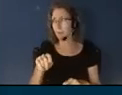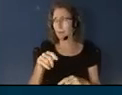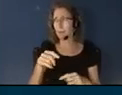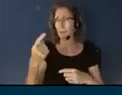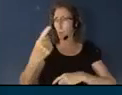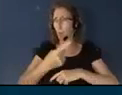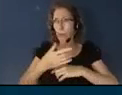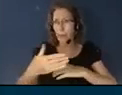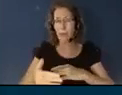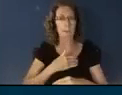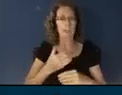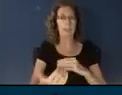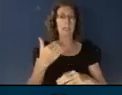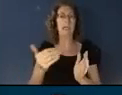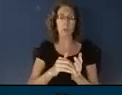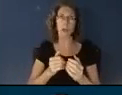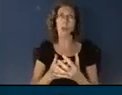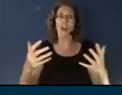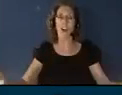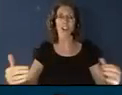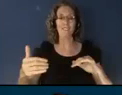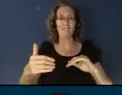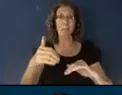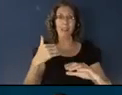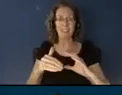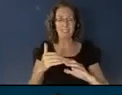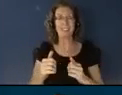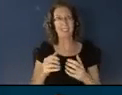resend it we do get a lot of emails so things can get get mixed up.